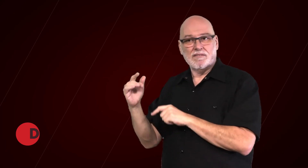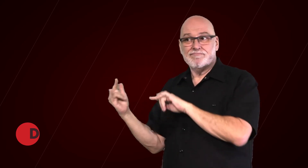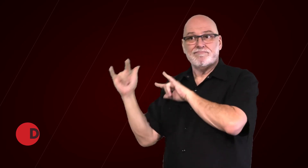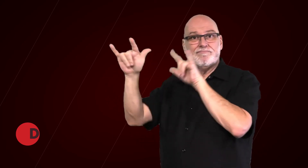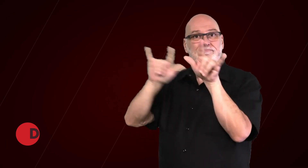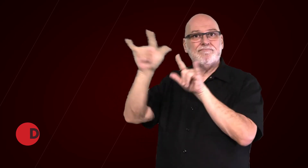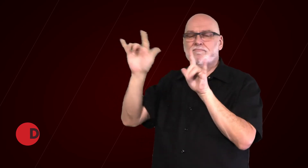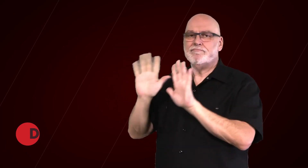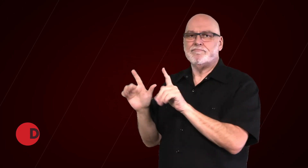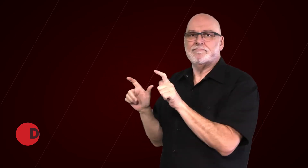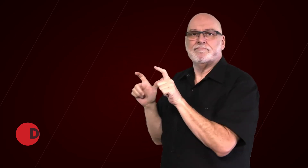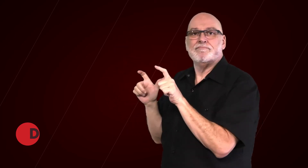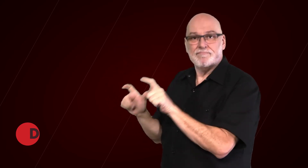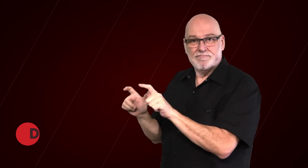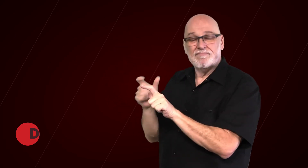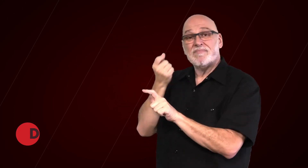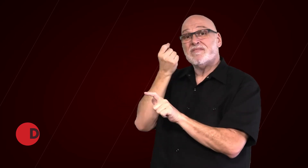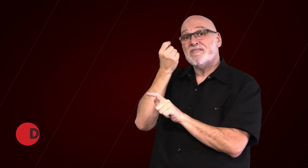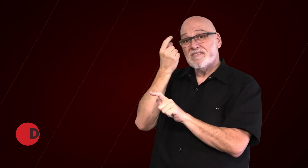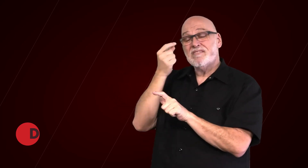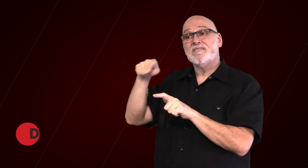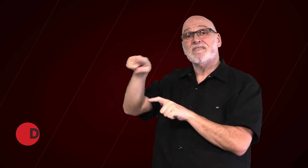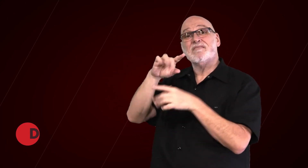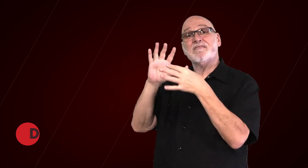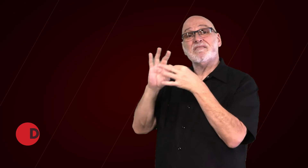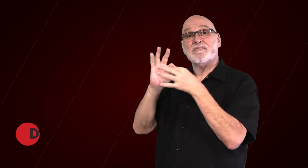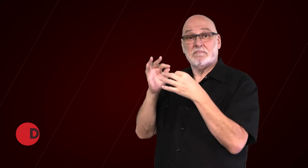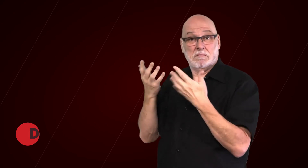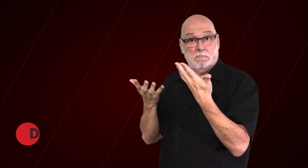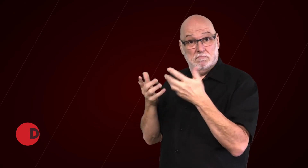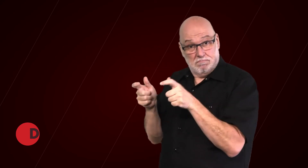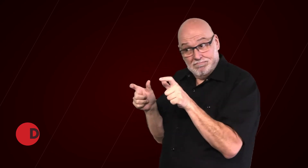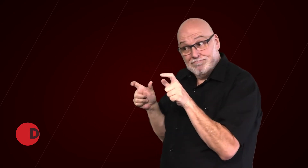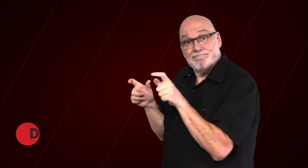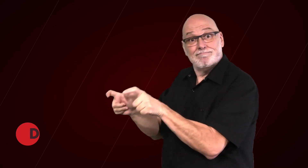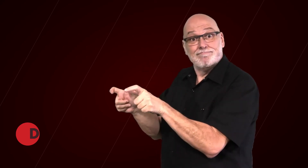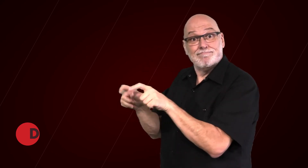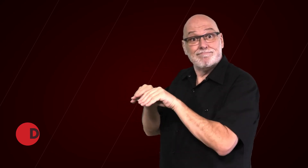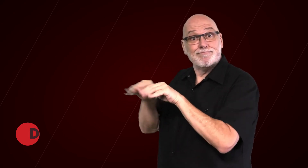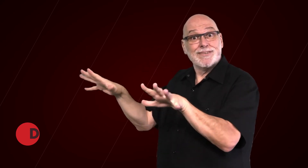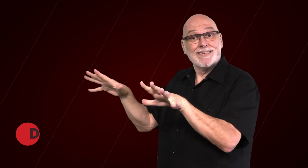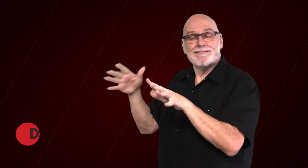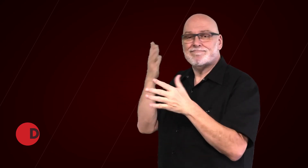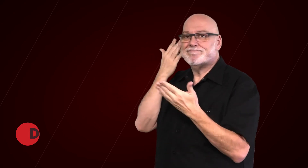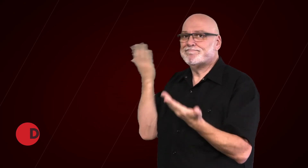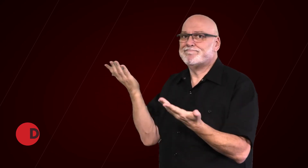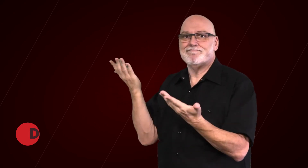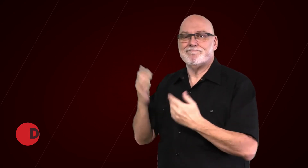it will not do much to control spread.